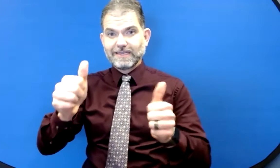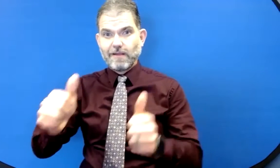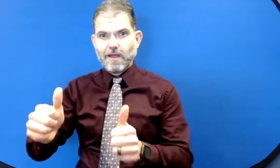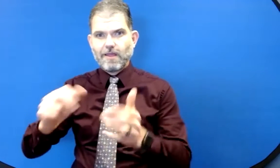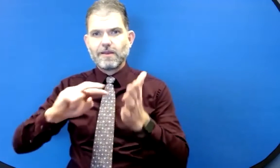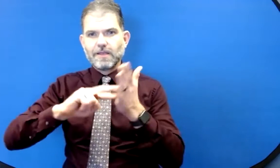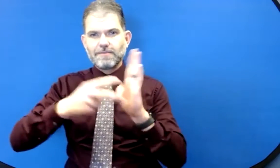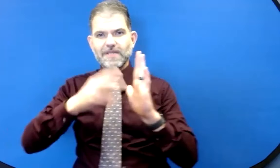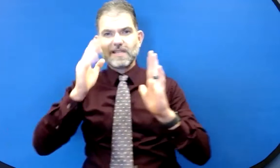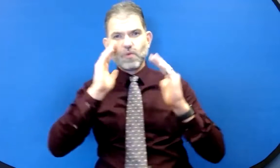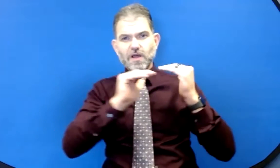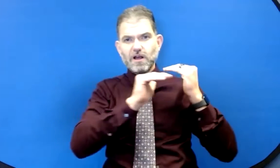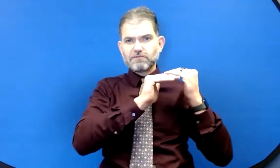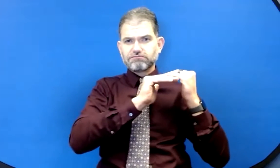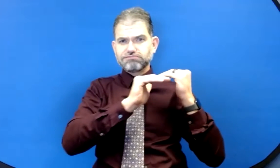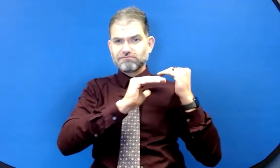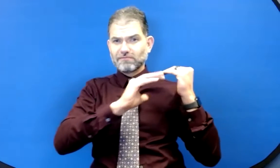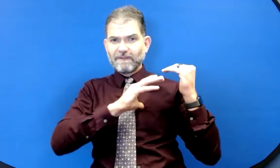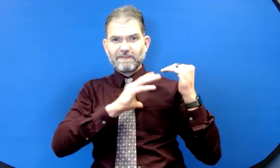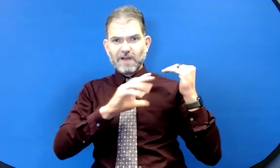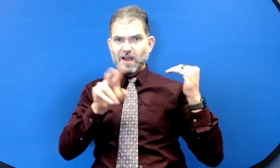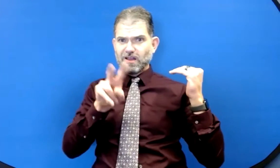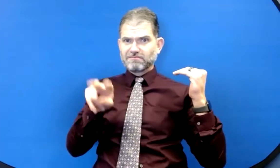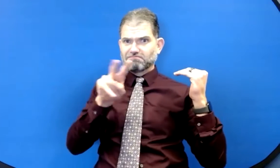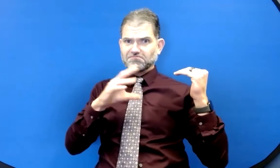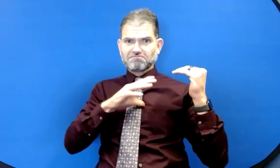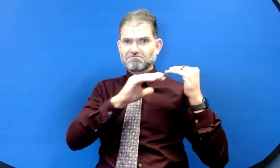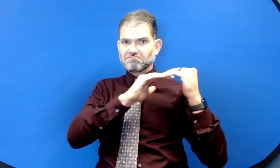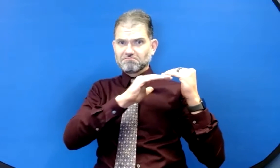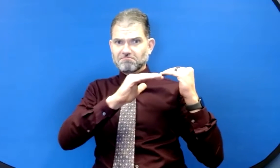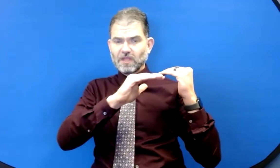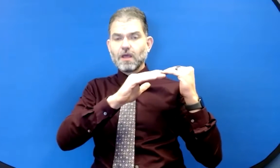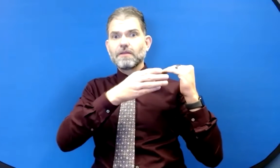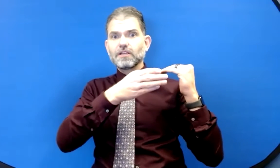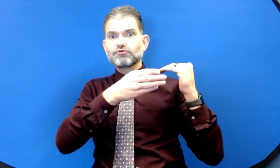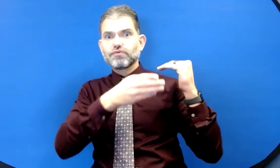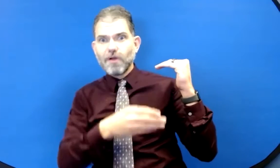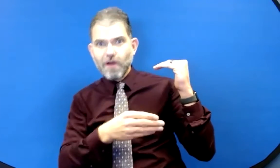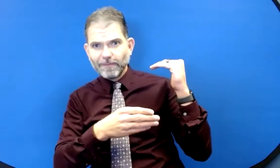ASL Interpreter: which is called an in the ASL Interpreter: the way that they exhibit. It is called stepwise. They'll look